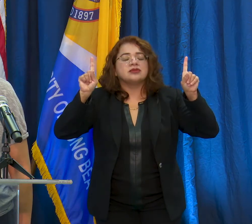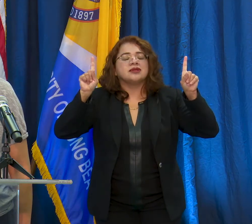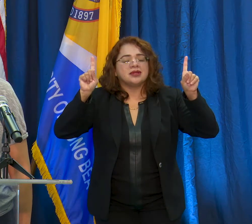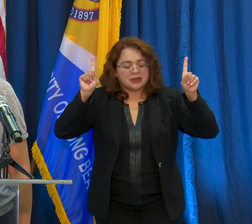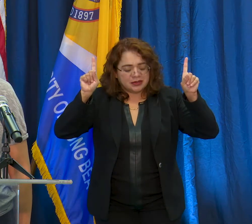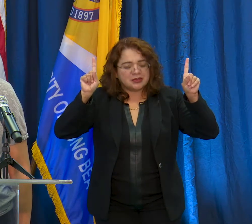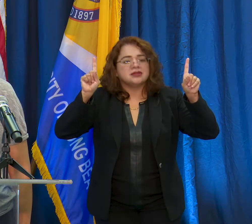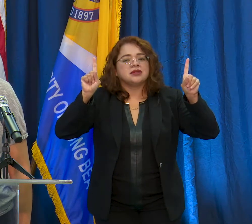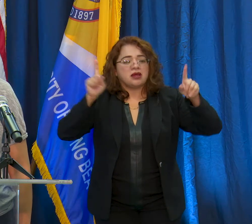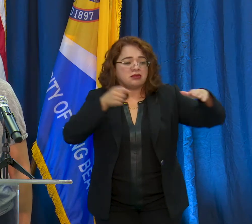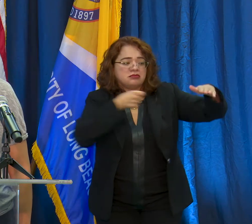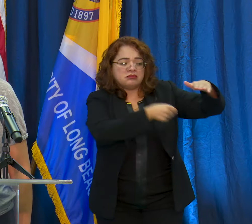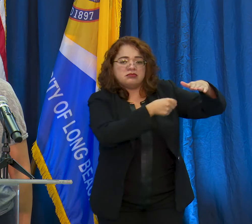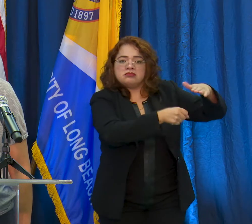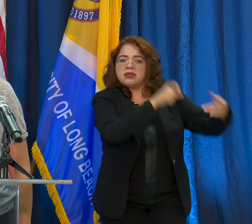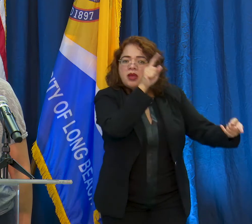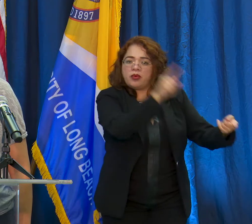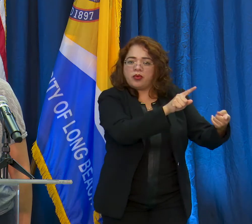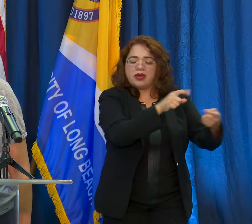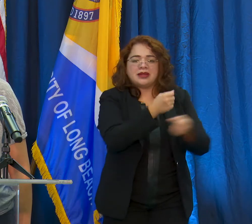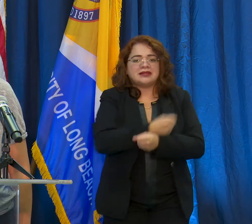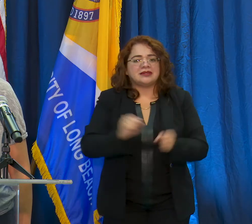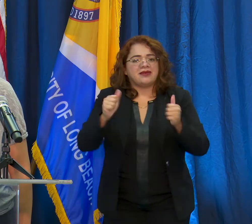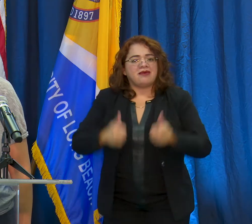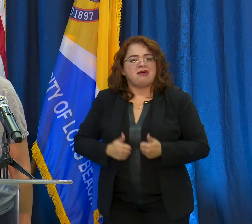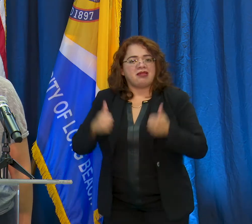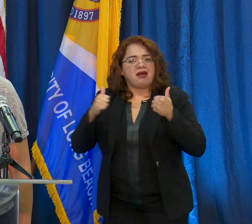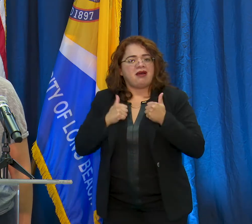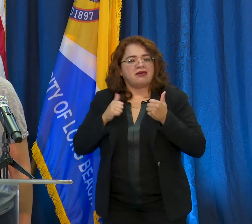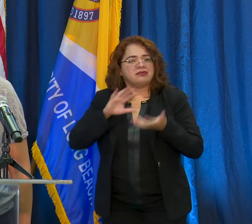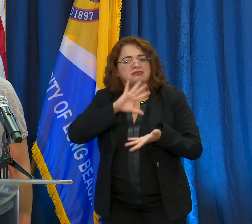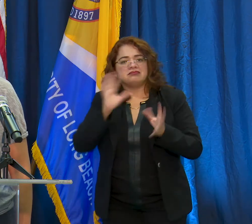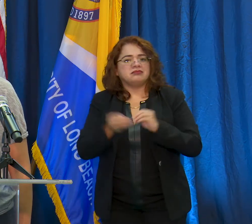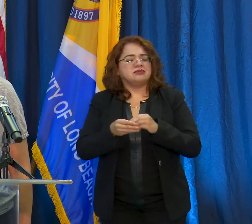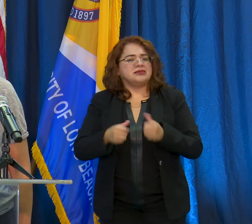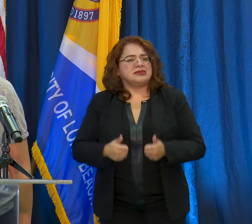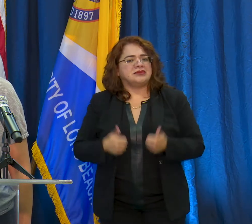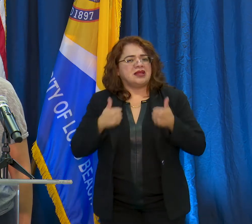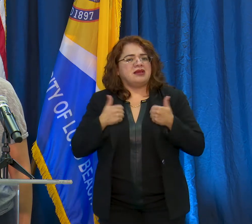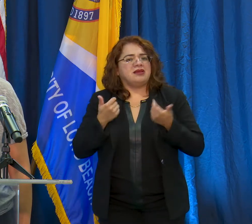hospitalizations and saving lives. I know that we've been at this a while